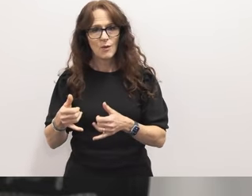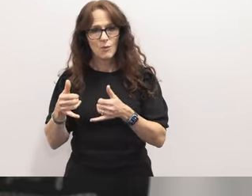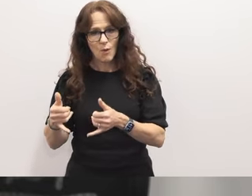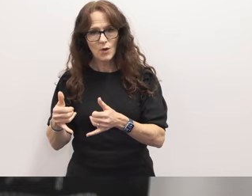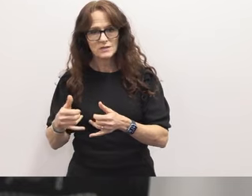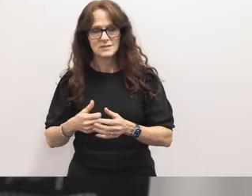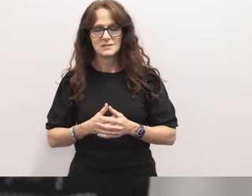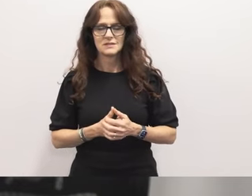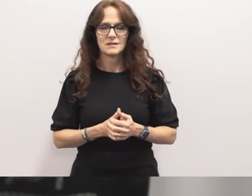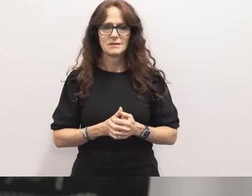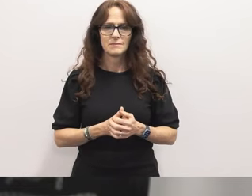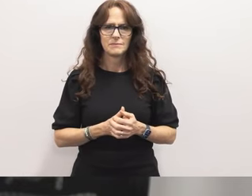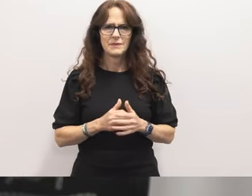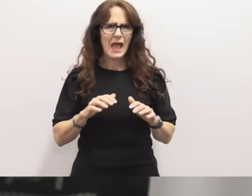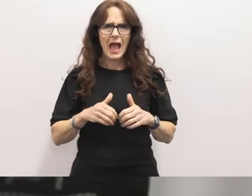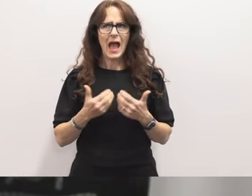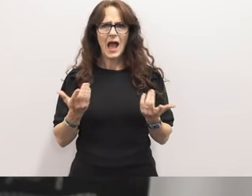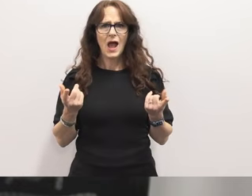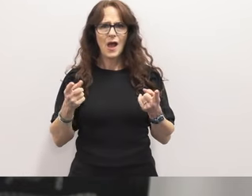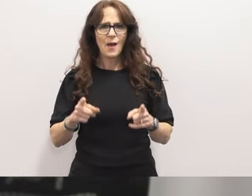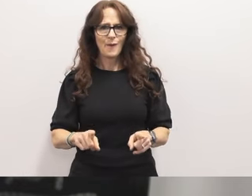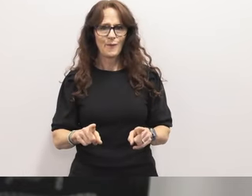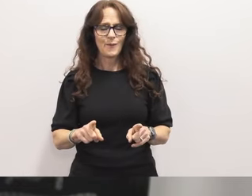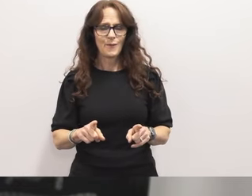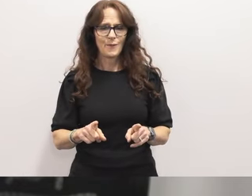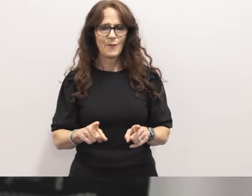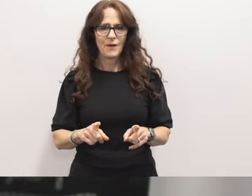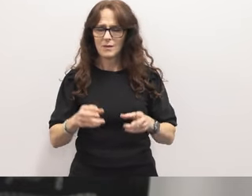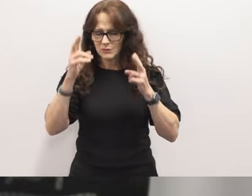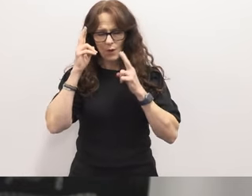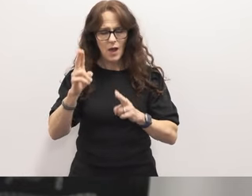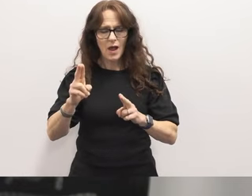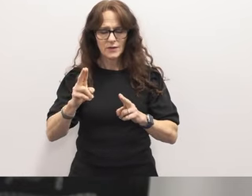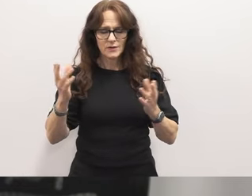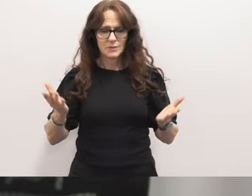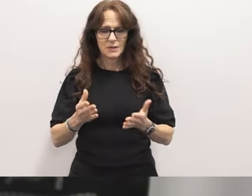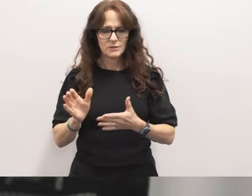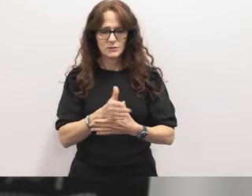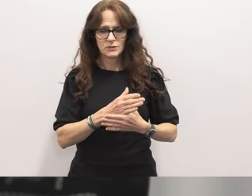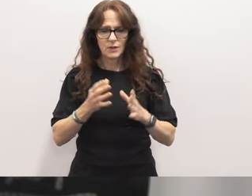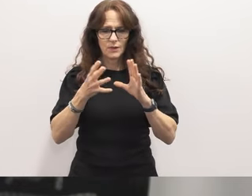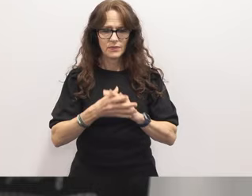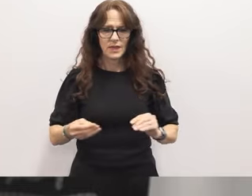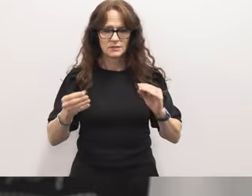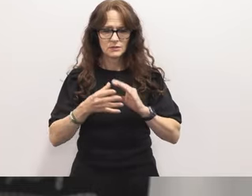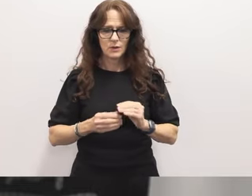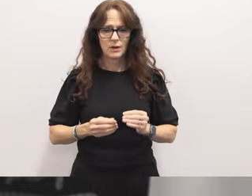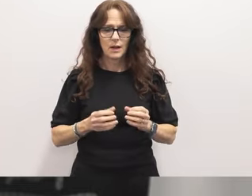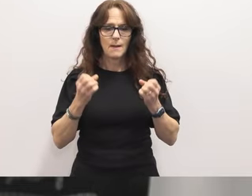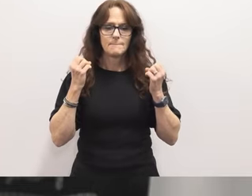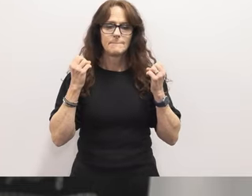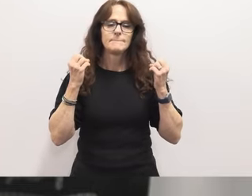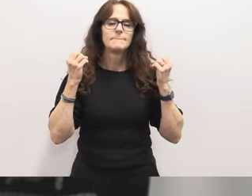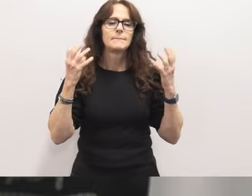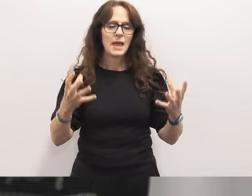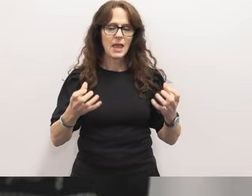So how are we doing this? That's the question. I'm so honored to be here today to share that story. There are many, many intentional systems